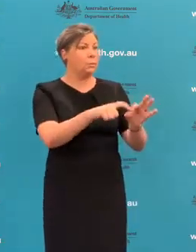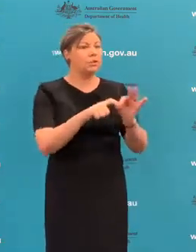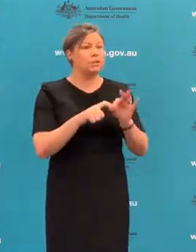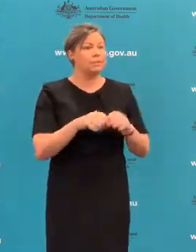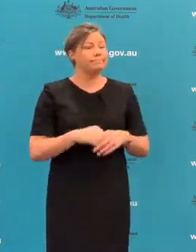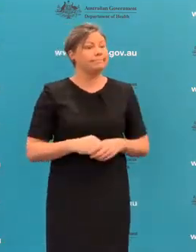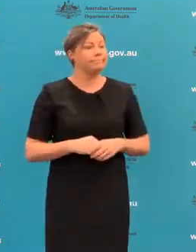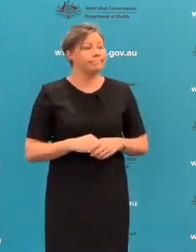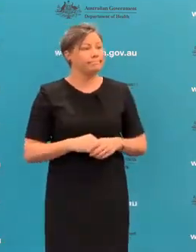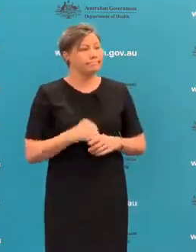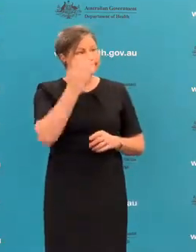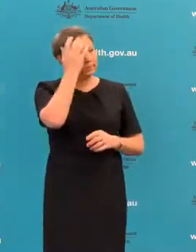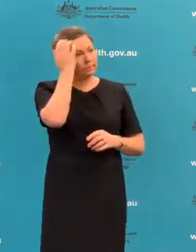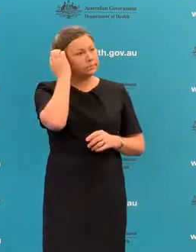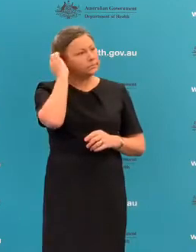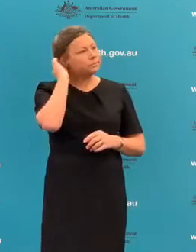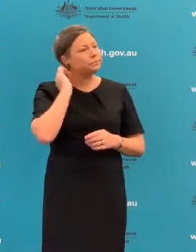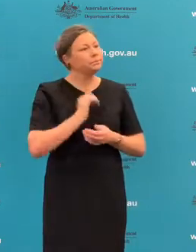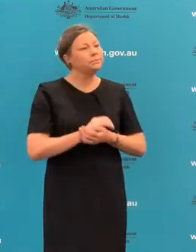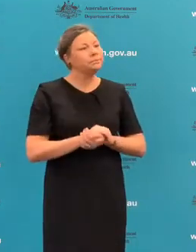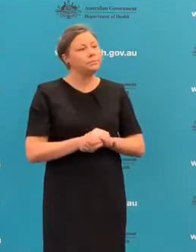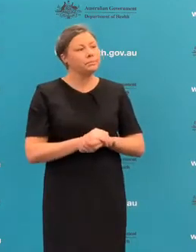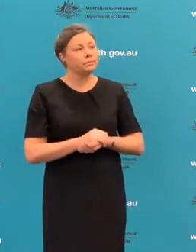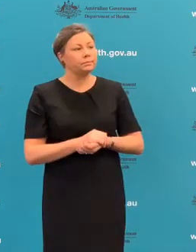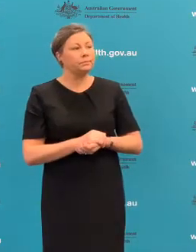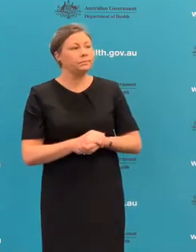Reporter: I'm just wondering whether you may have seen overnight